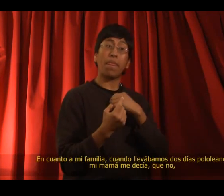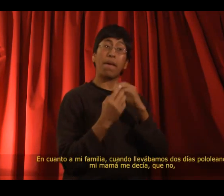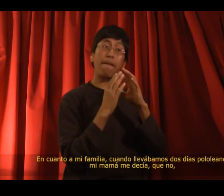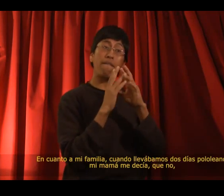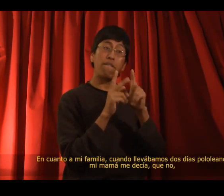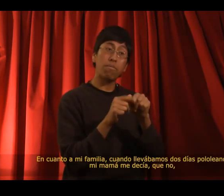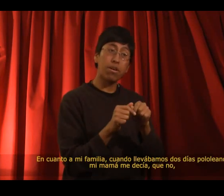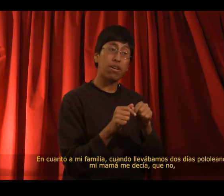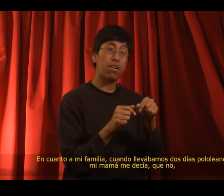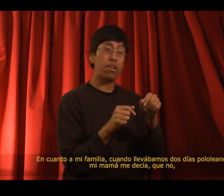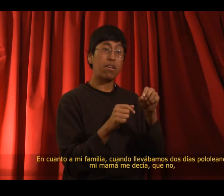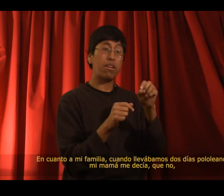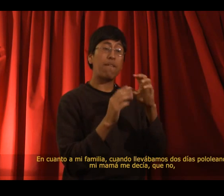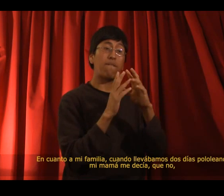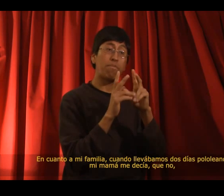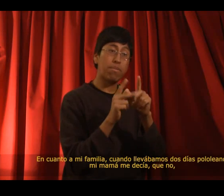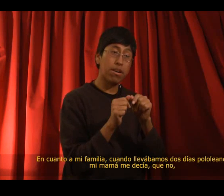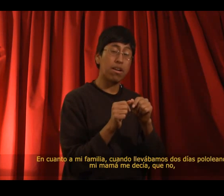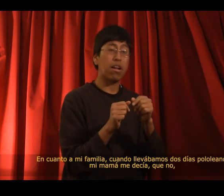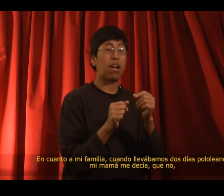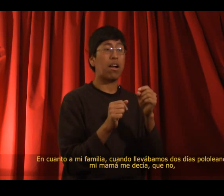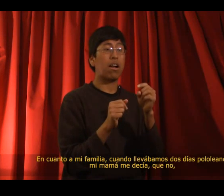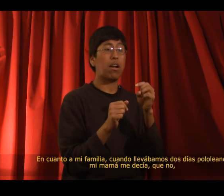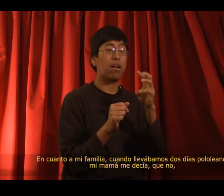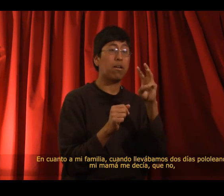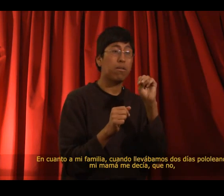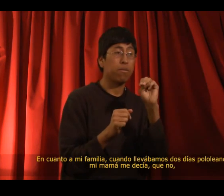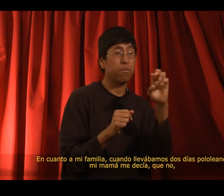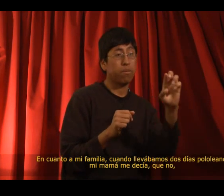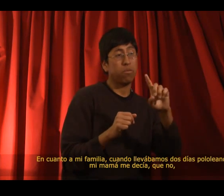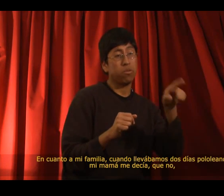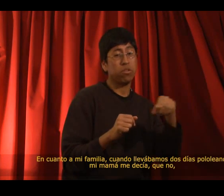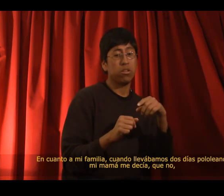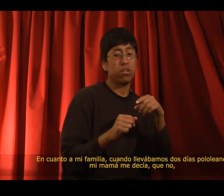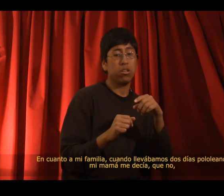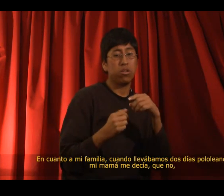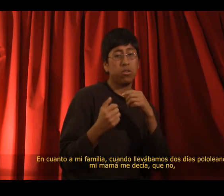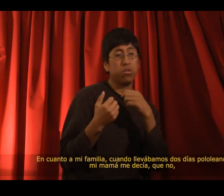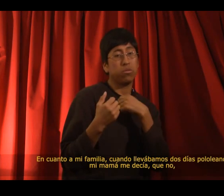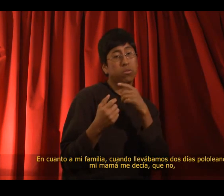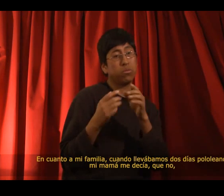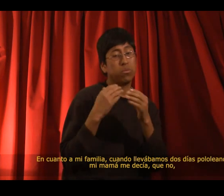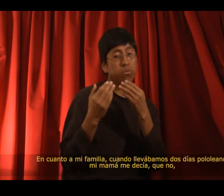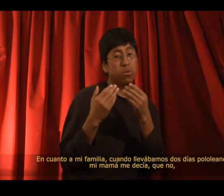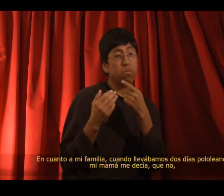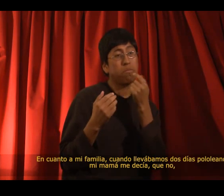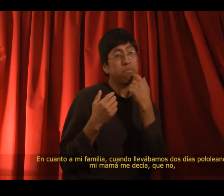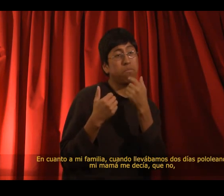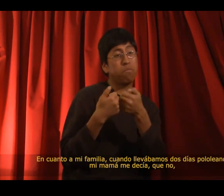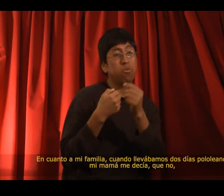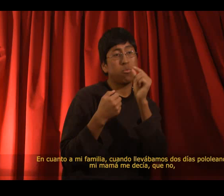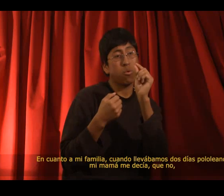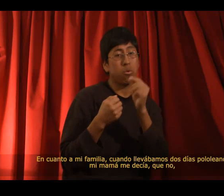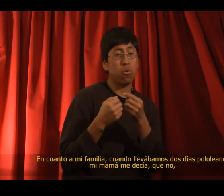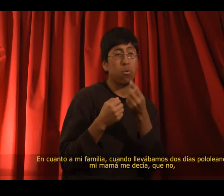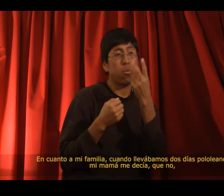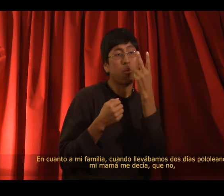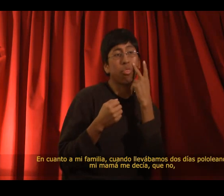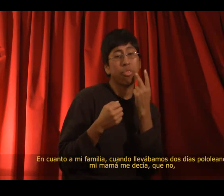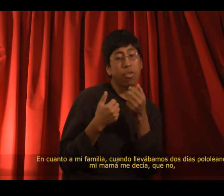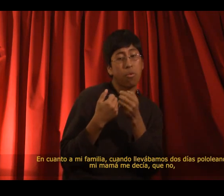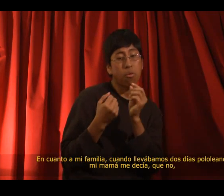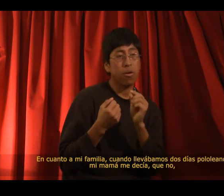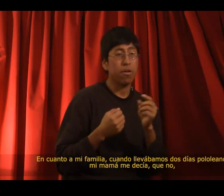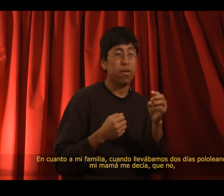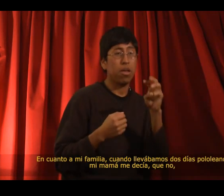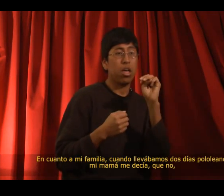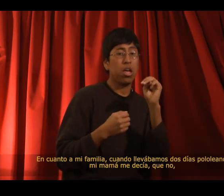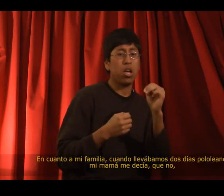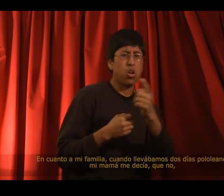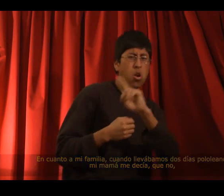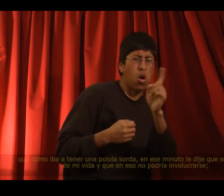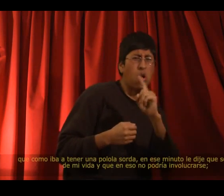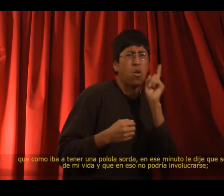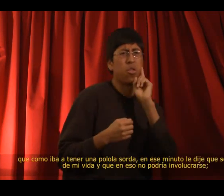After we had been dating two days, I told my mother. She would not accept that I was dating a deaf person.